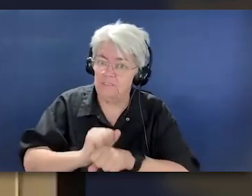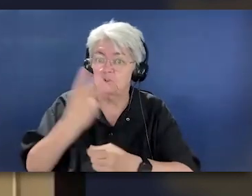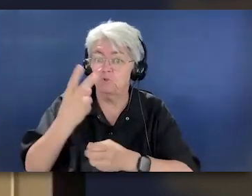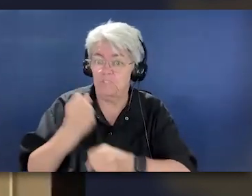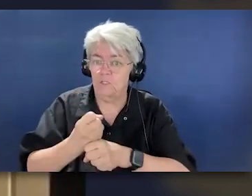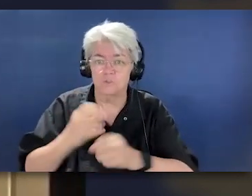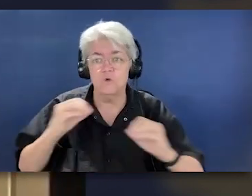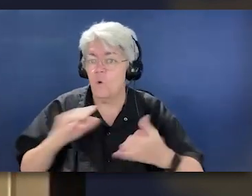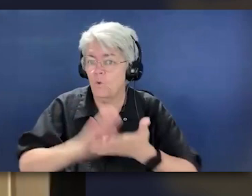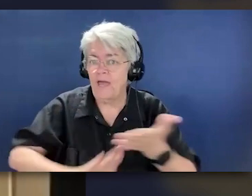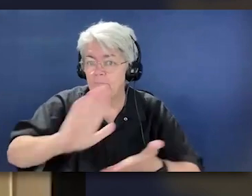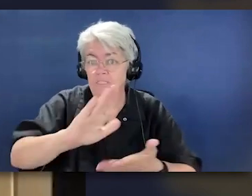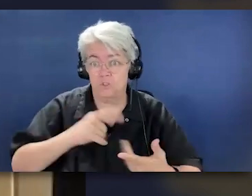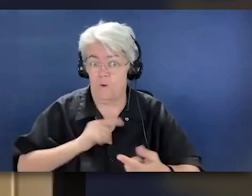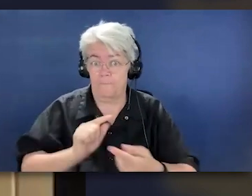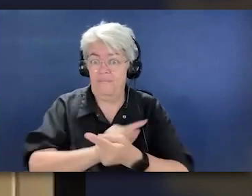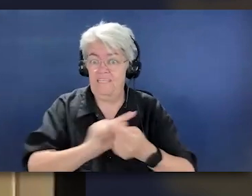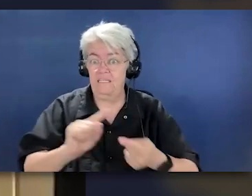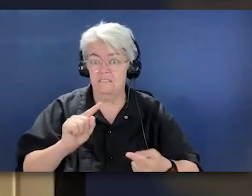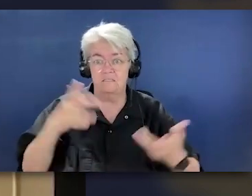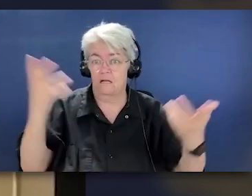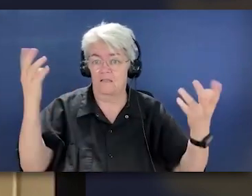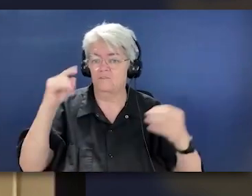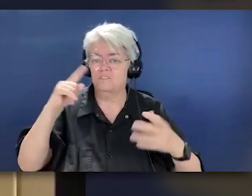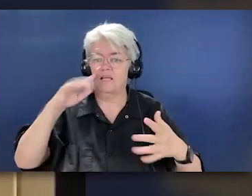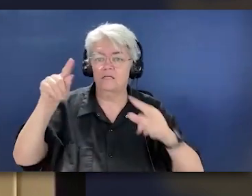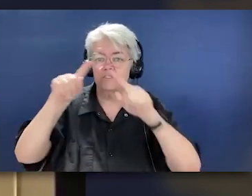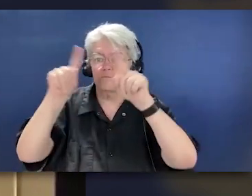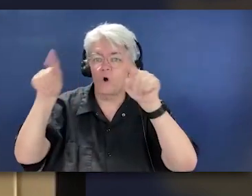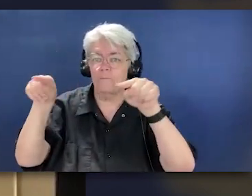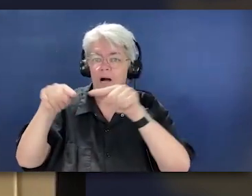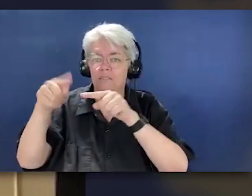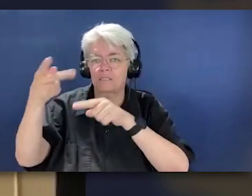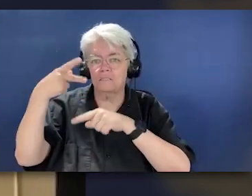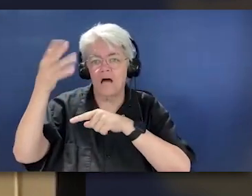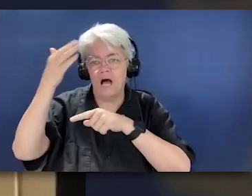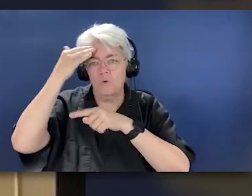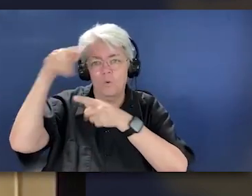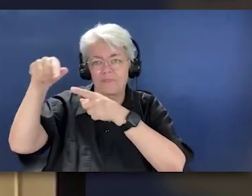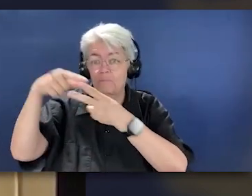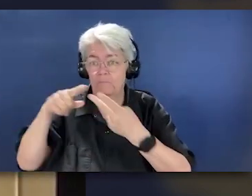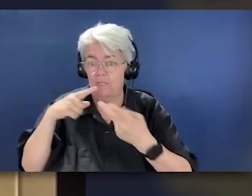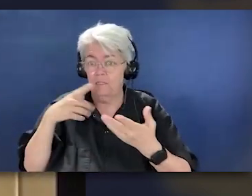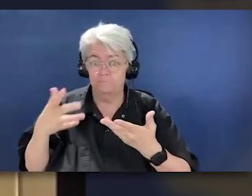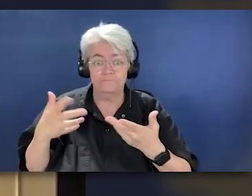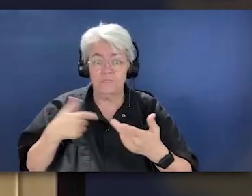few people that I know vaguely as small boxes on a screen, but I was in a situation where I hadn’t